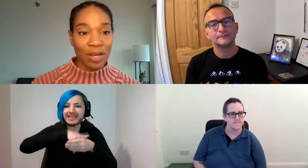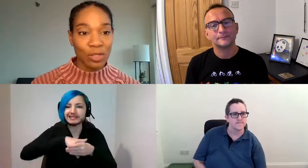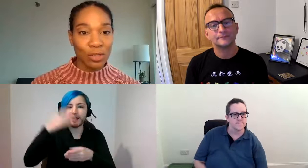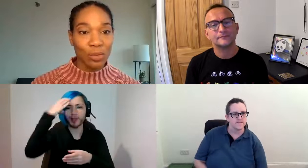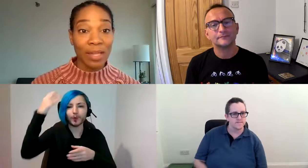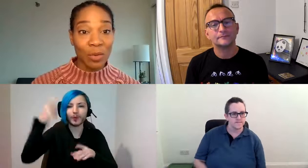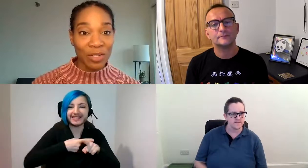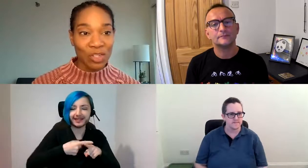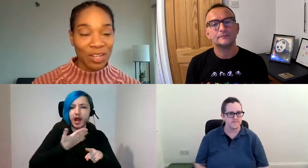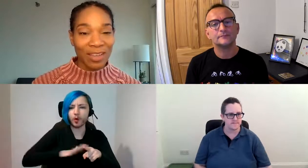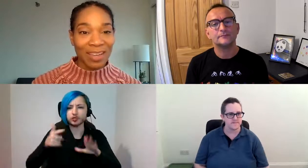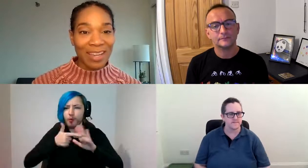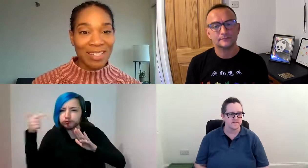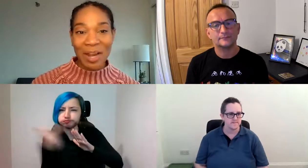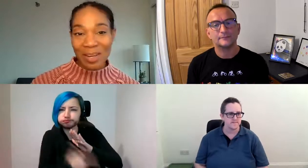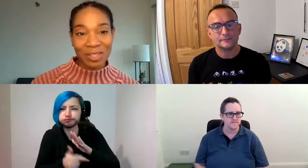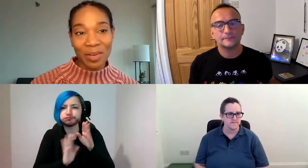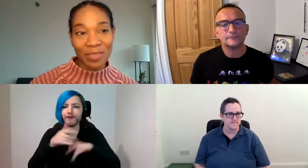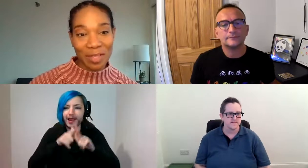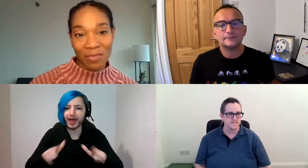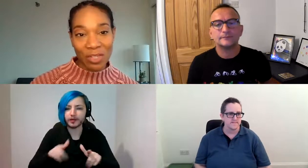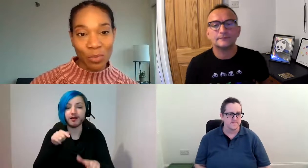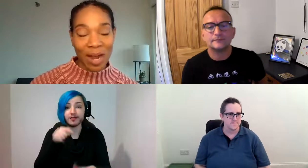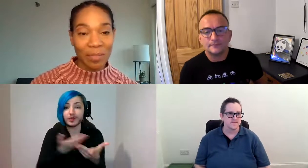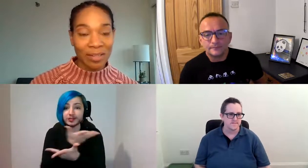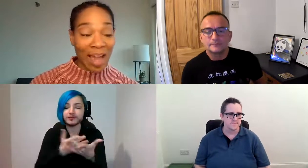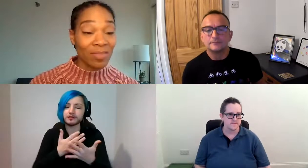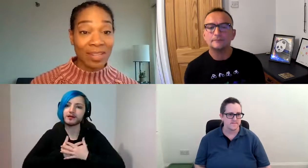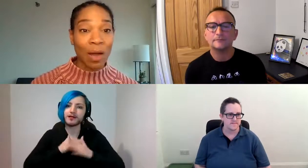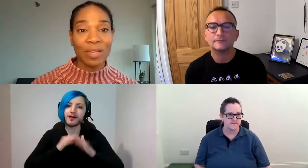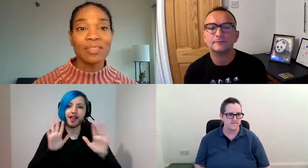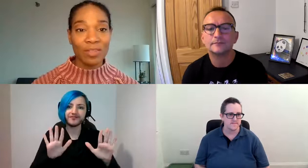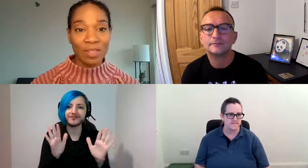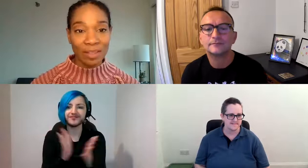are diving into English, one of my first videos I did